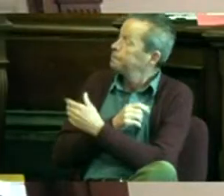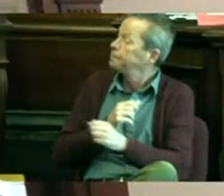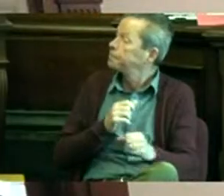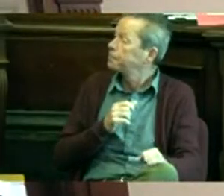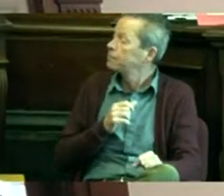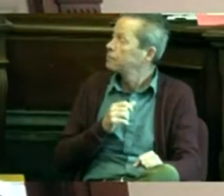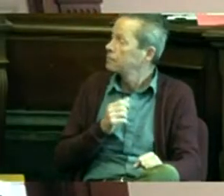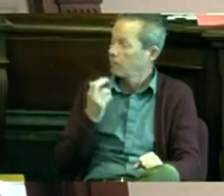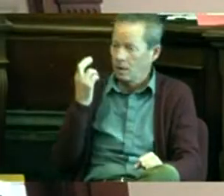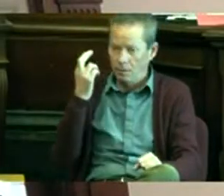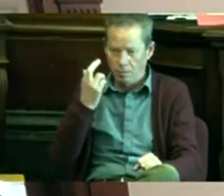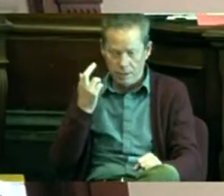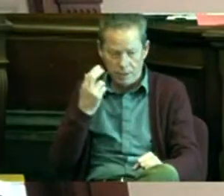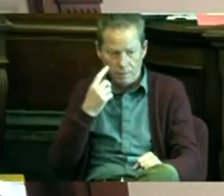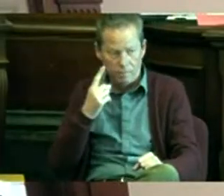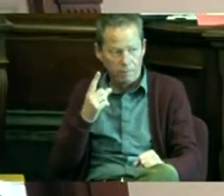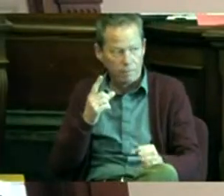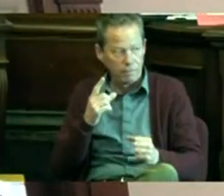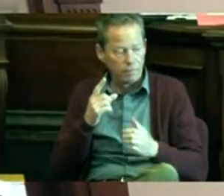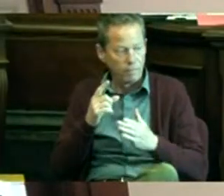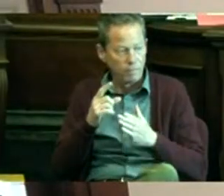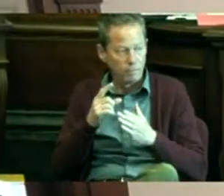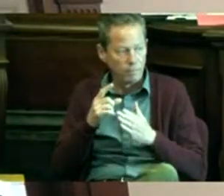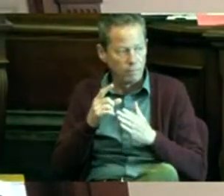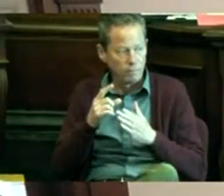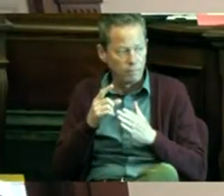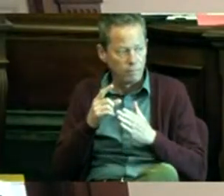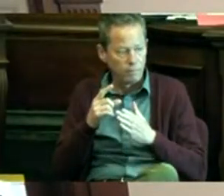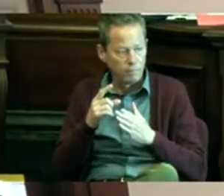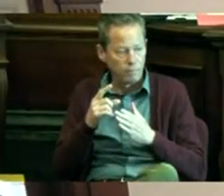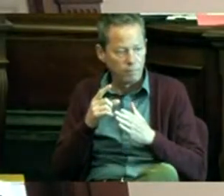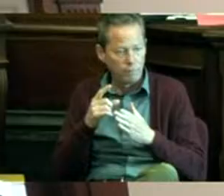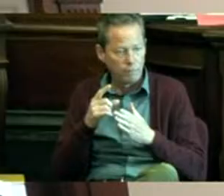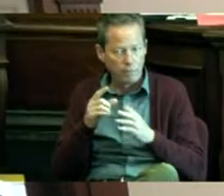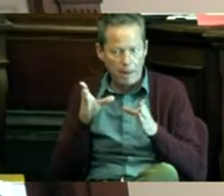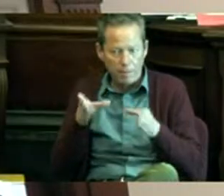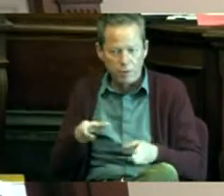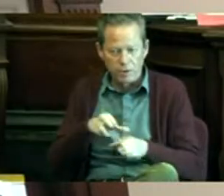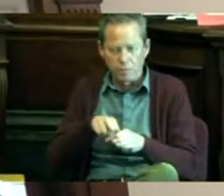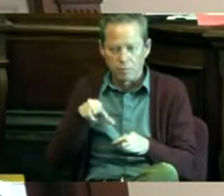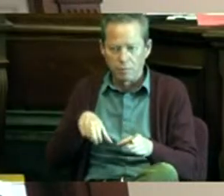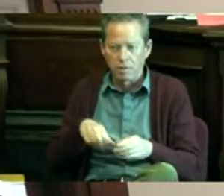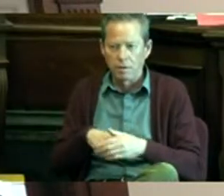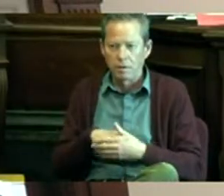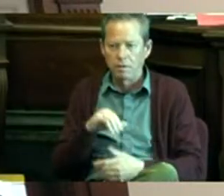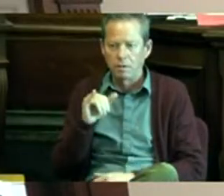comments or concerns? Question.